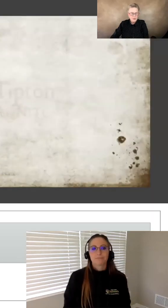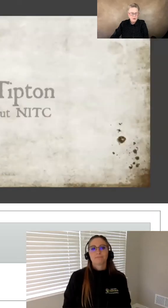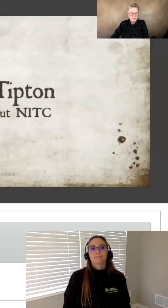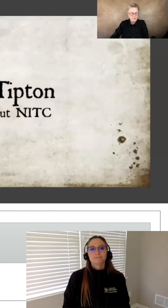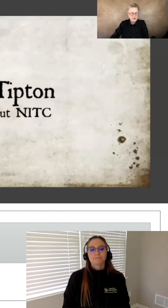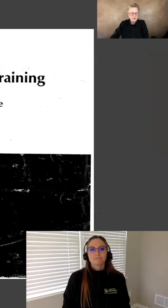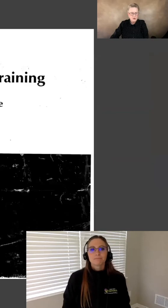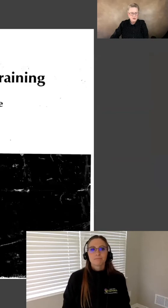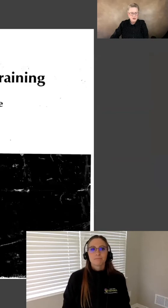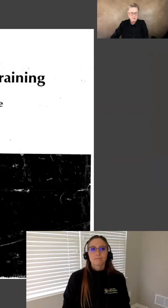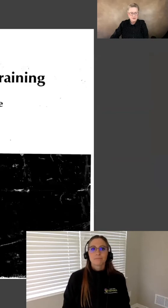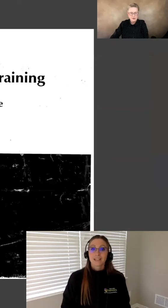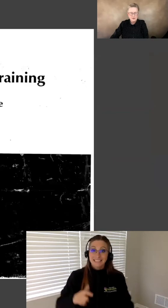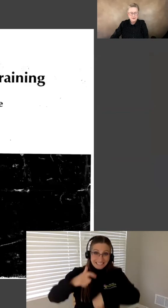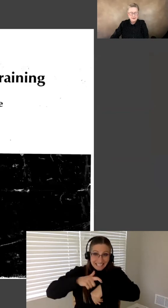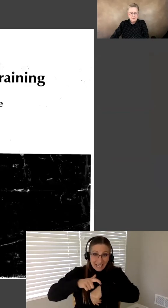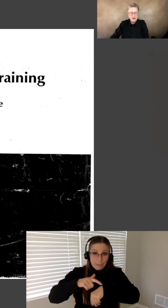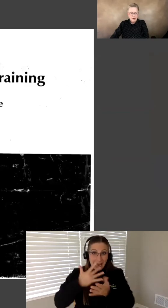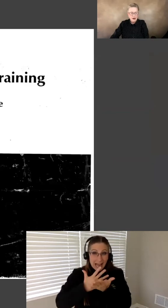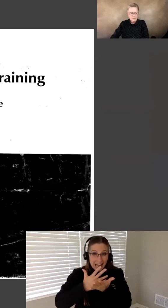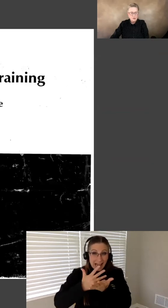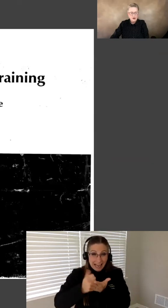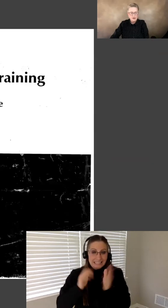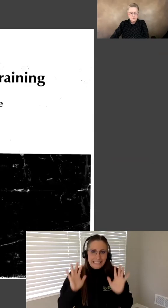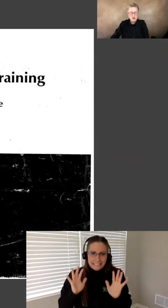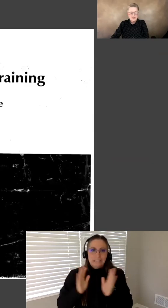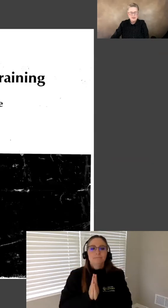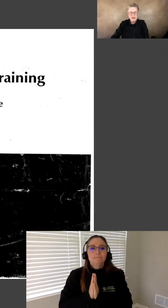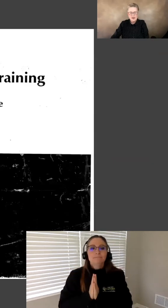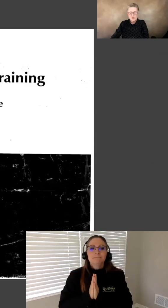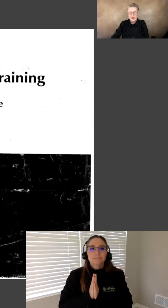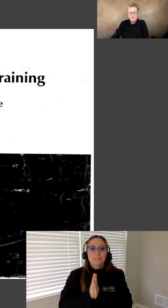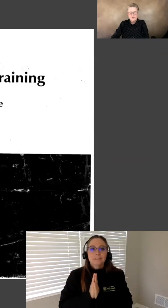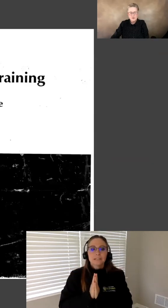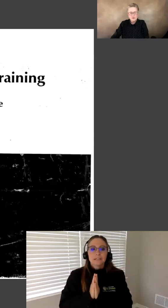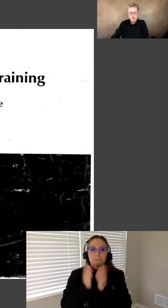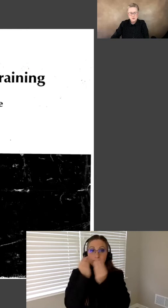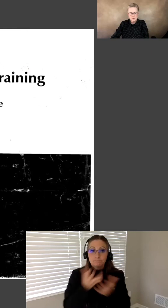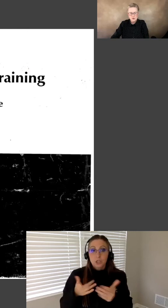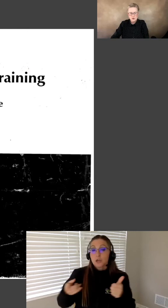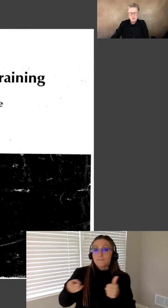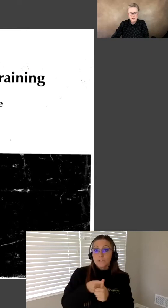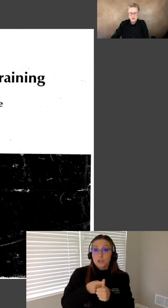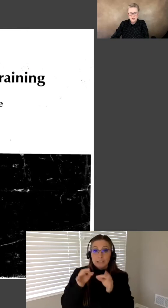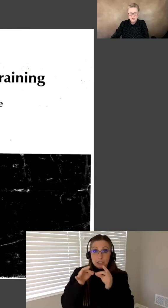because of our time limit, I just wanted to say that we had the first interpreter education